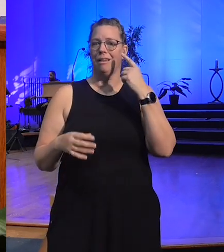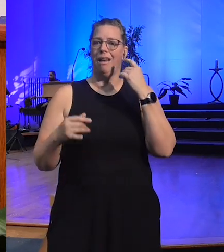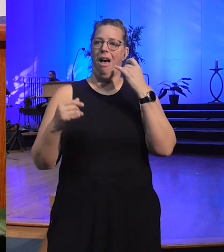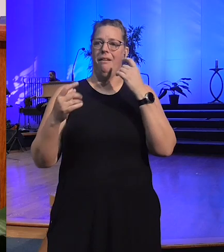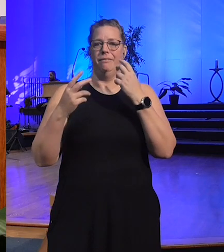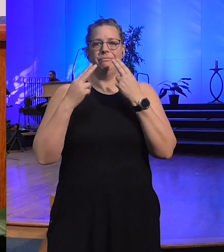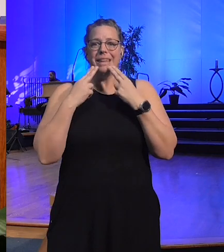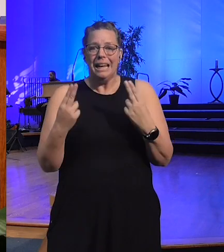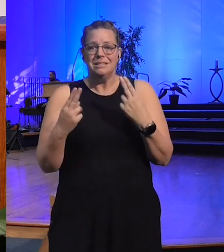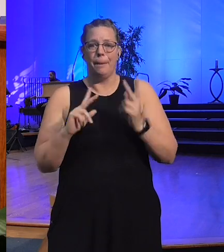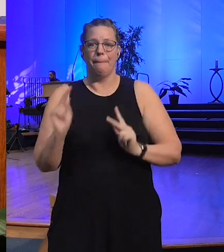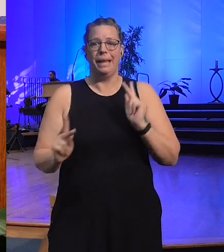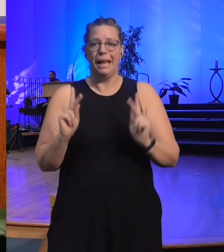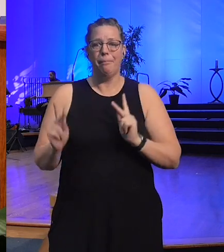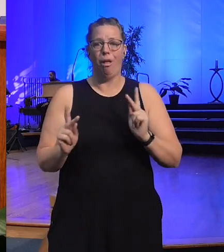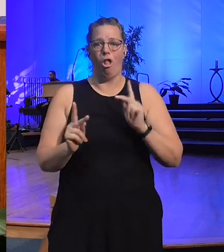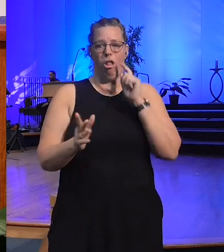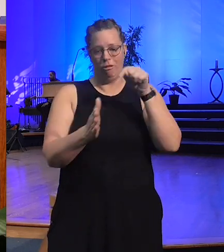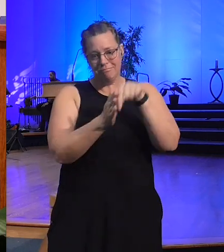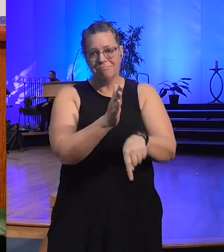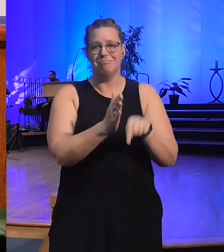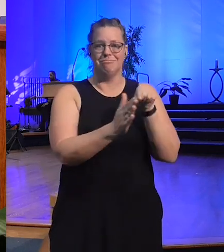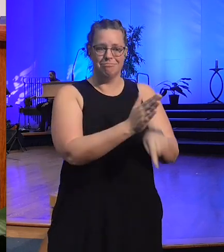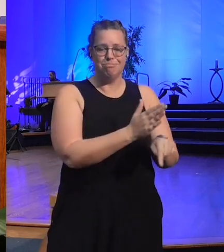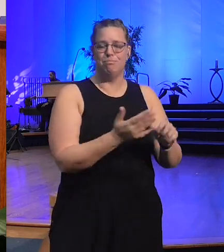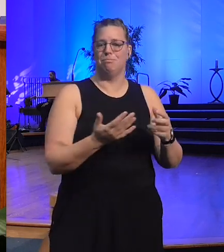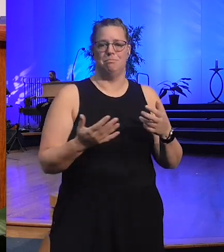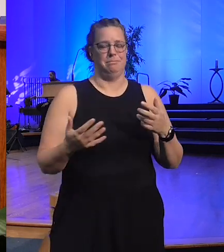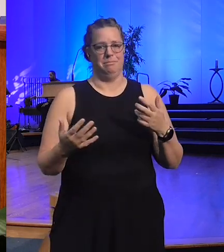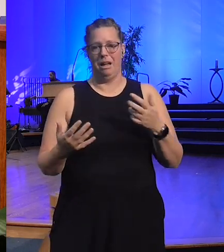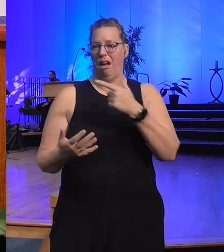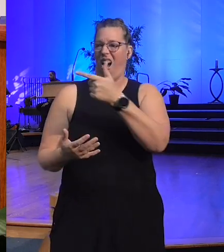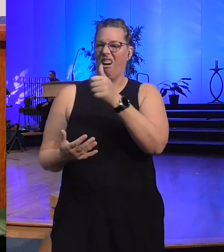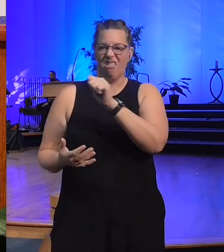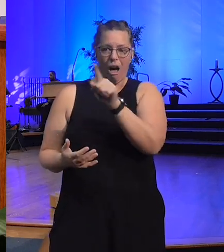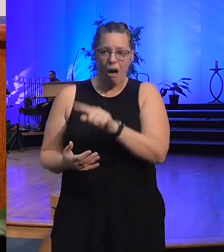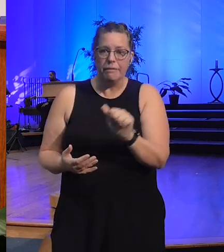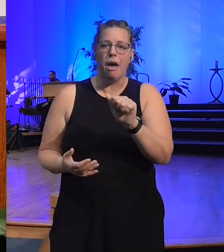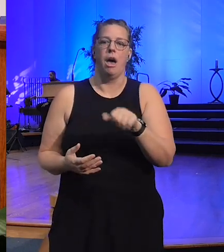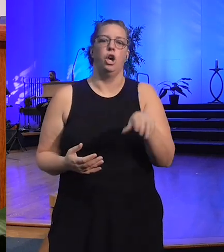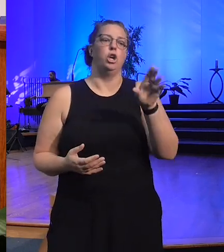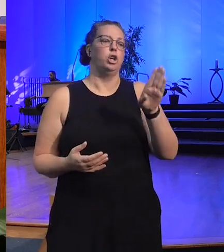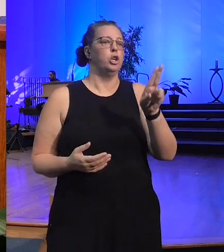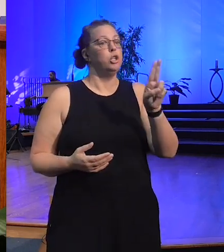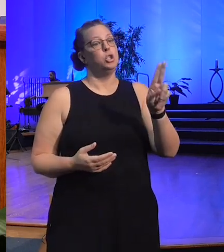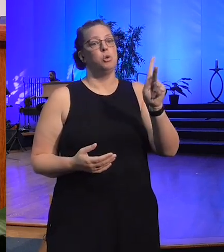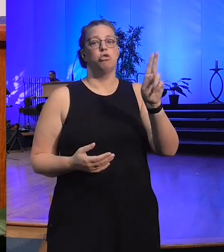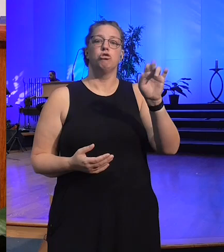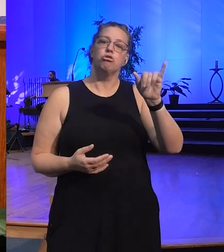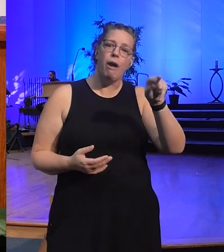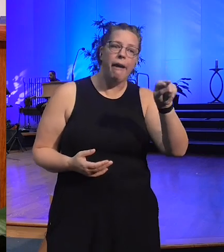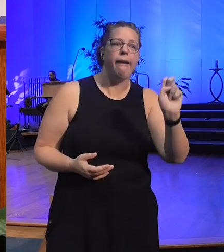having to worry about being killed um in Gaza in Ukraine um in Sudan and all sorts of places